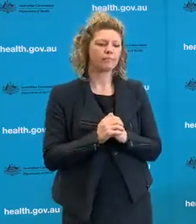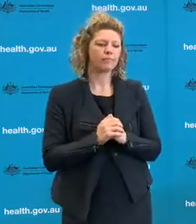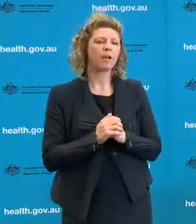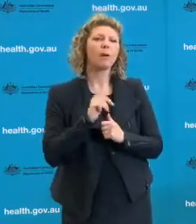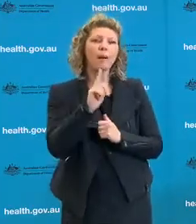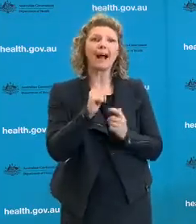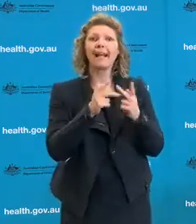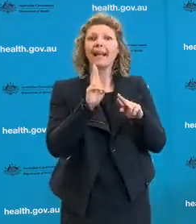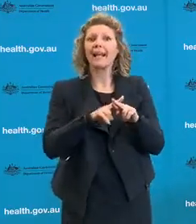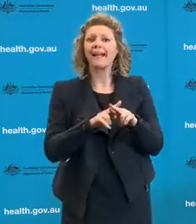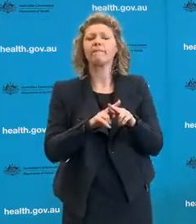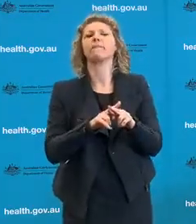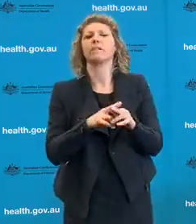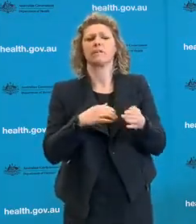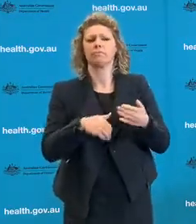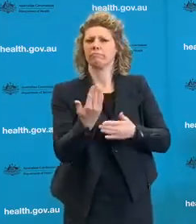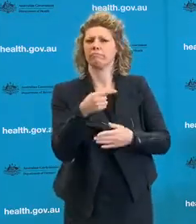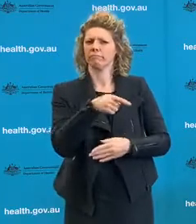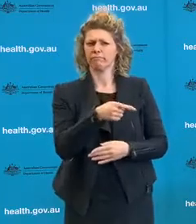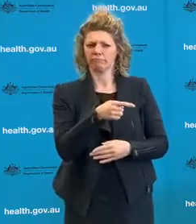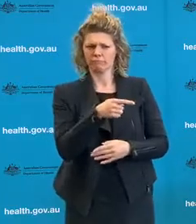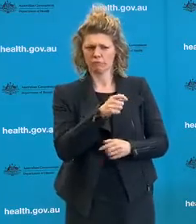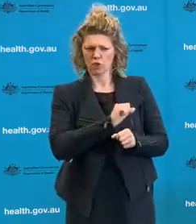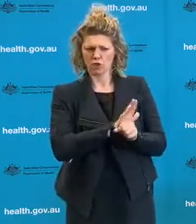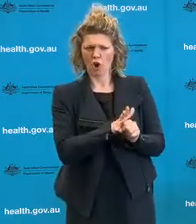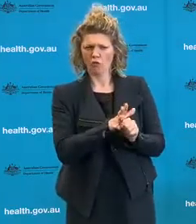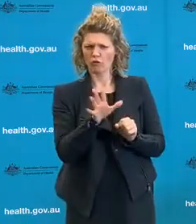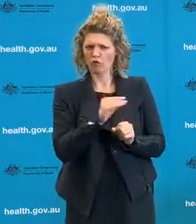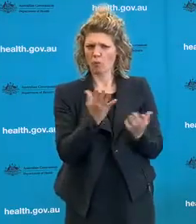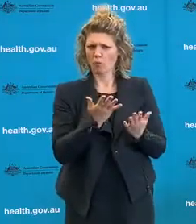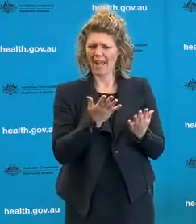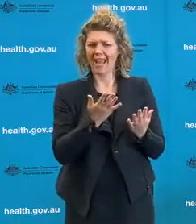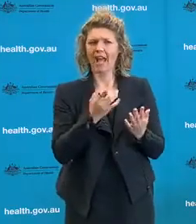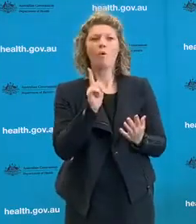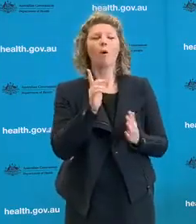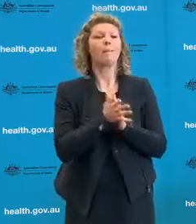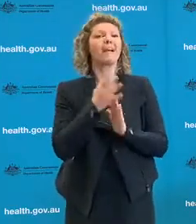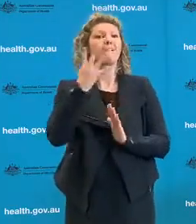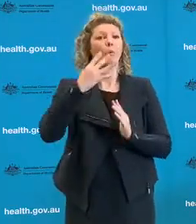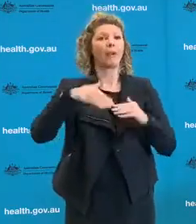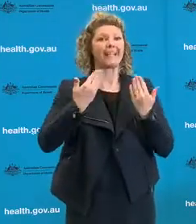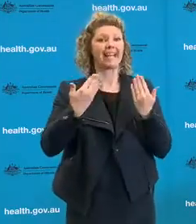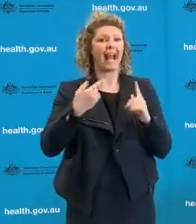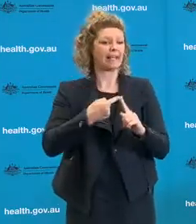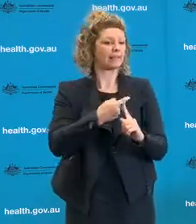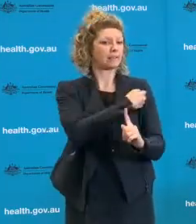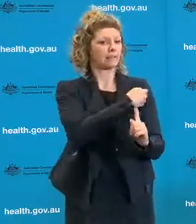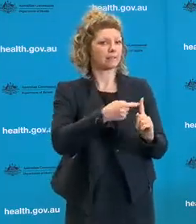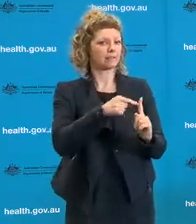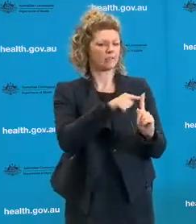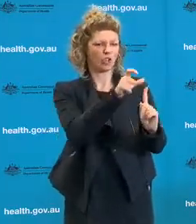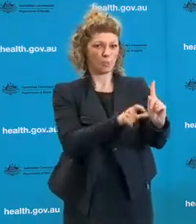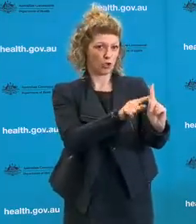Well you've got to look at the contacts of that particular case for the 14 days prior. You would typically, and this is being